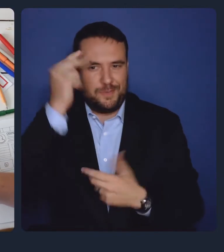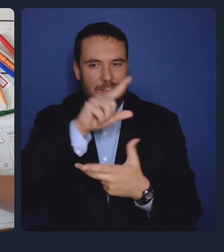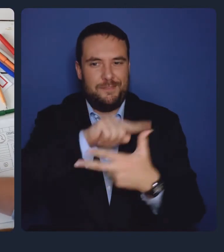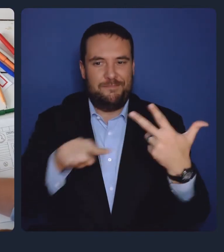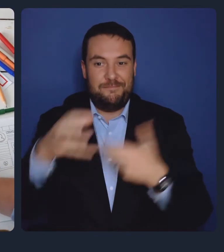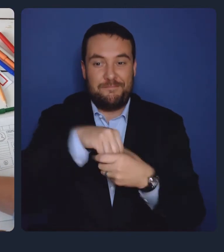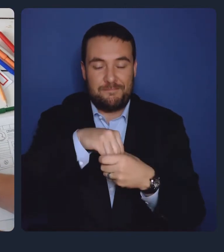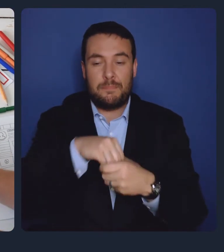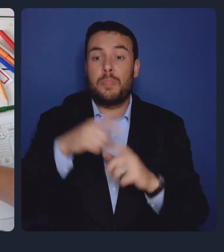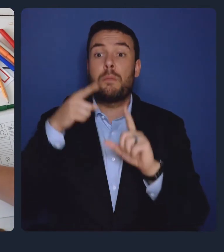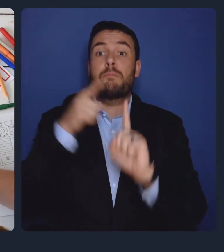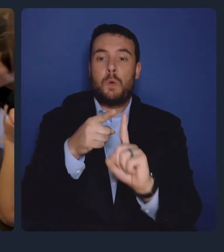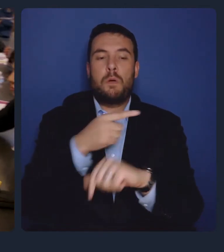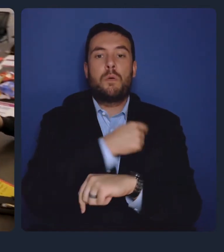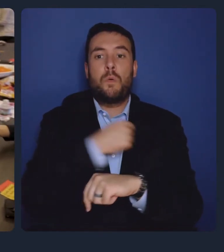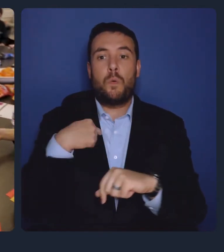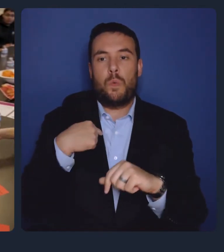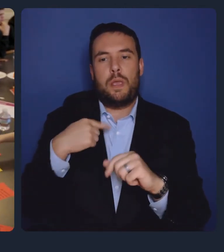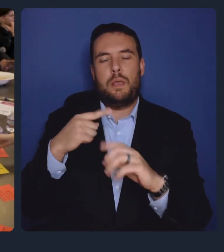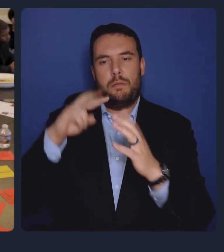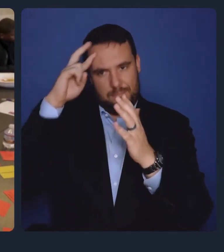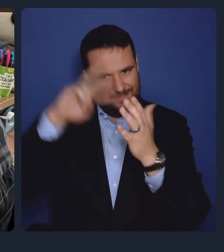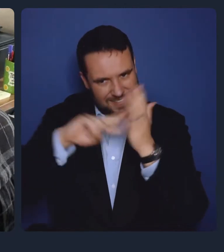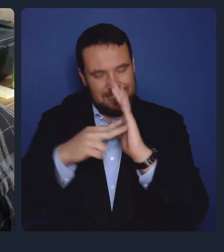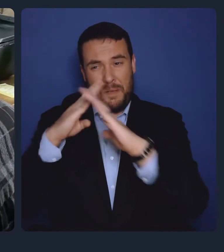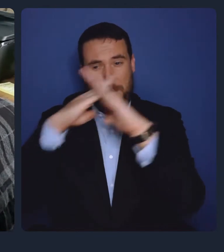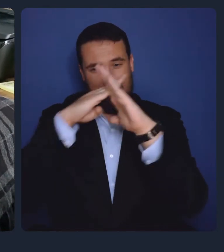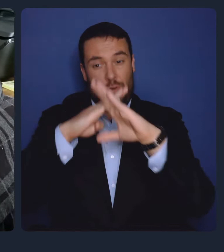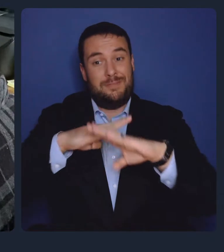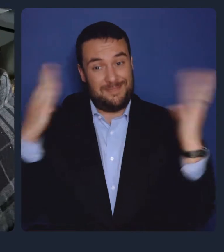The idea is that by proactively focusing on removing barriers in the learning environment